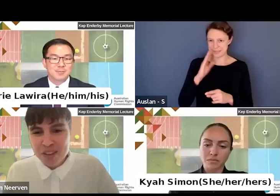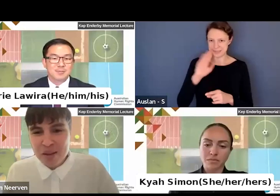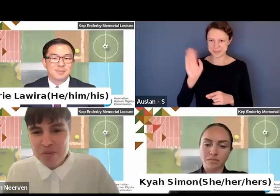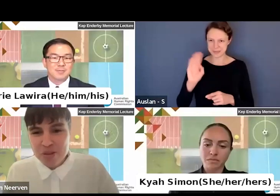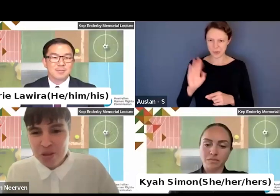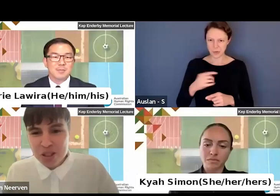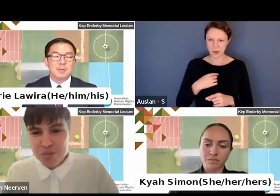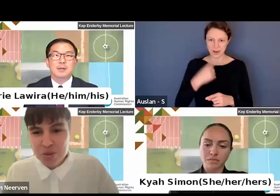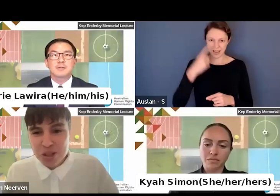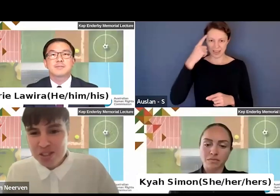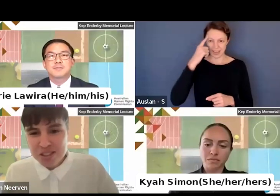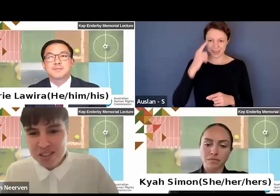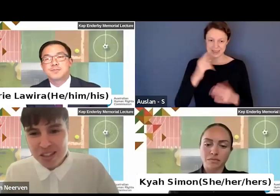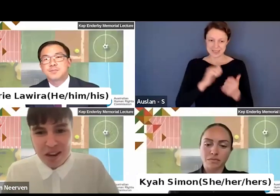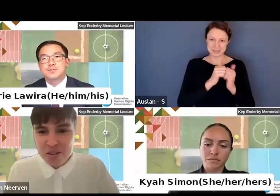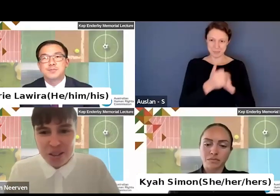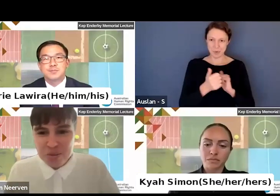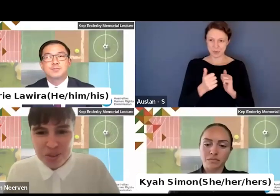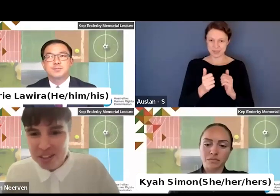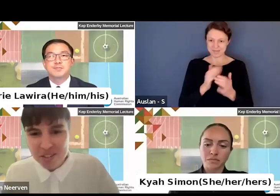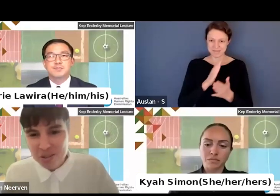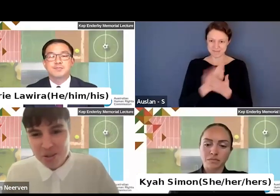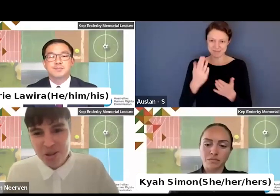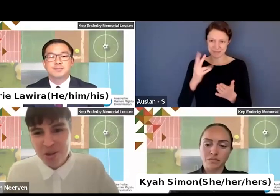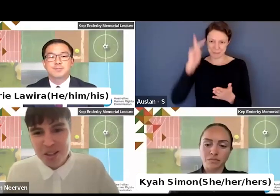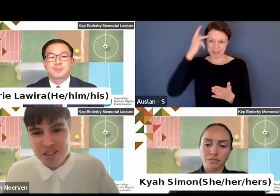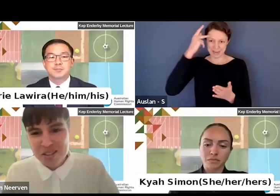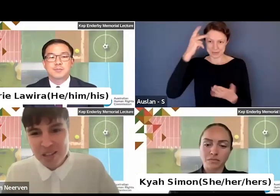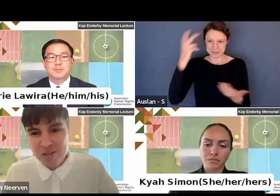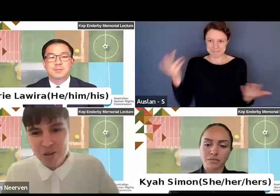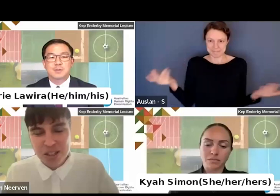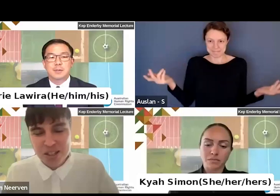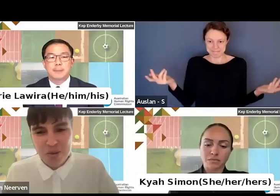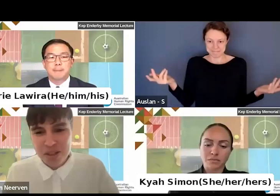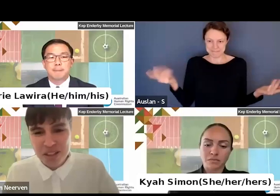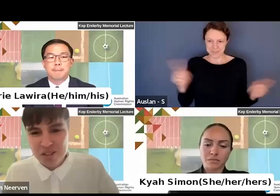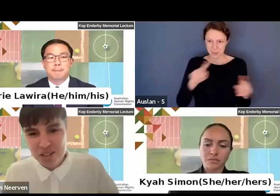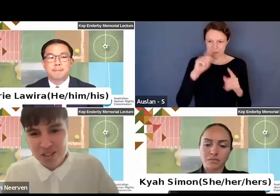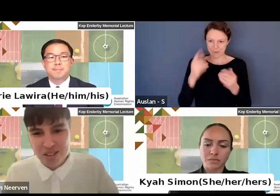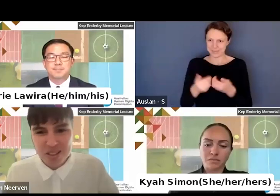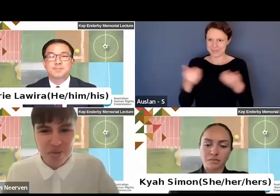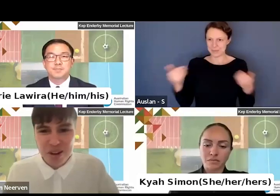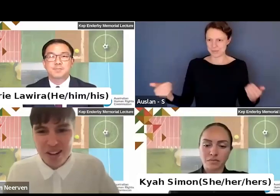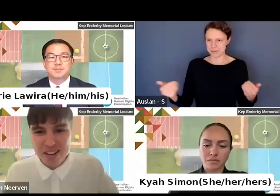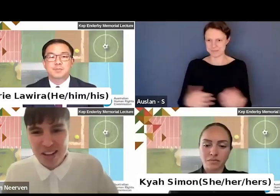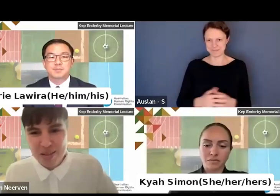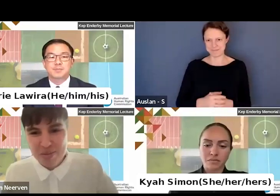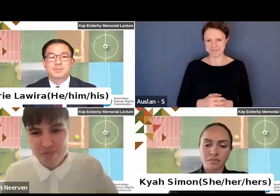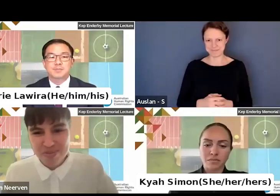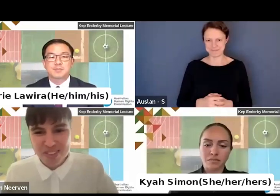absolutely sport is an inherent political. So it's it's not really something that you can separate.